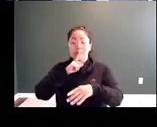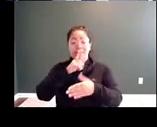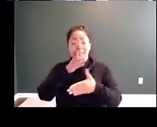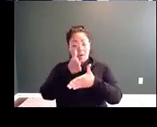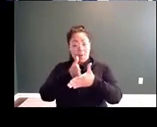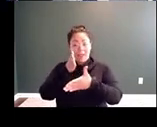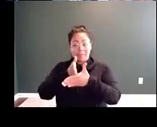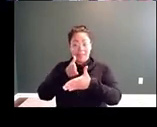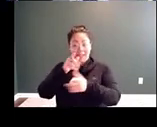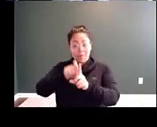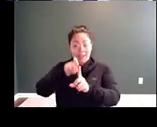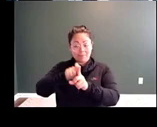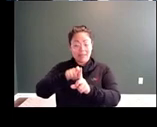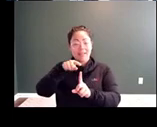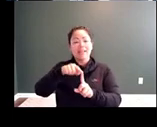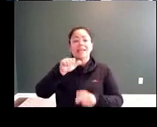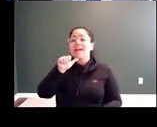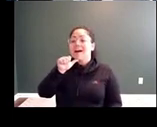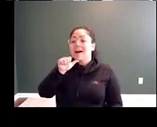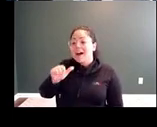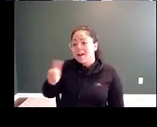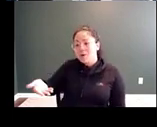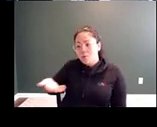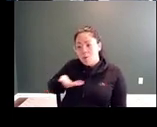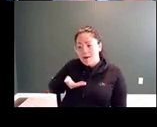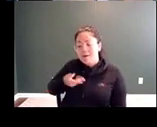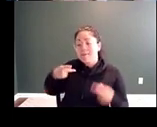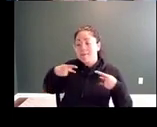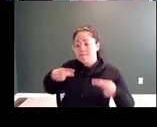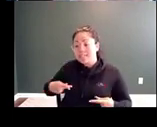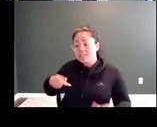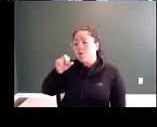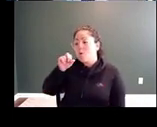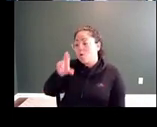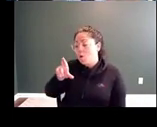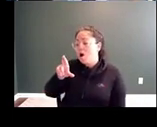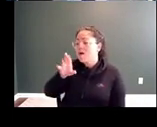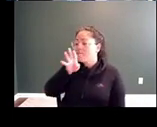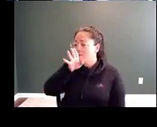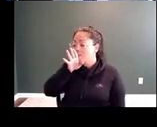about harassment as unwelcome, physical, or verbal conduct that the person did not invite, they didn't invite that conduct,